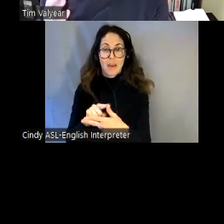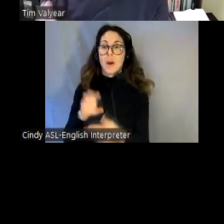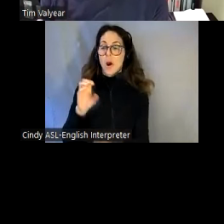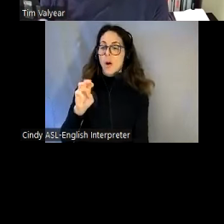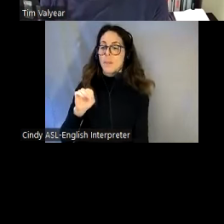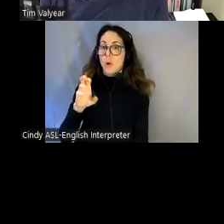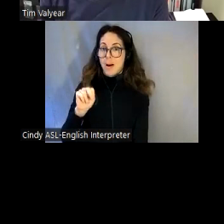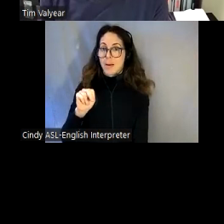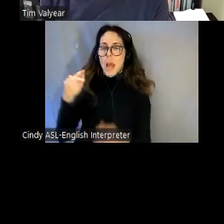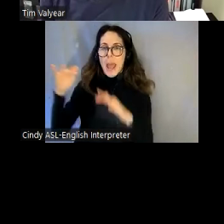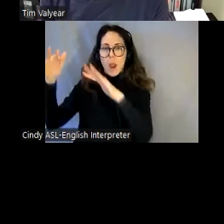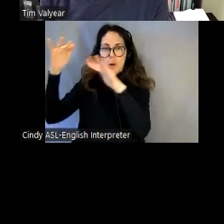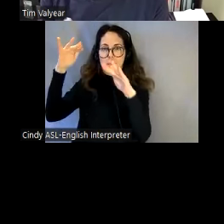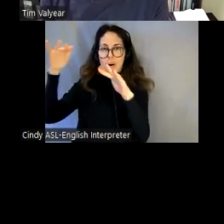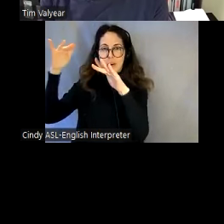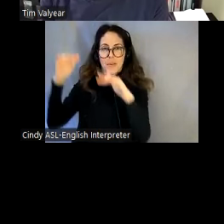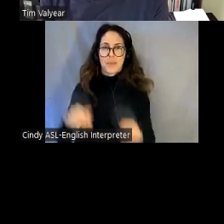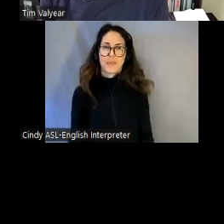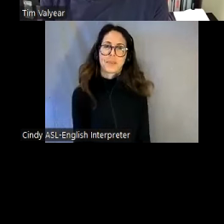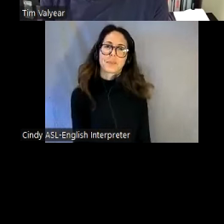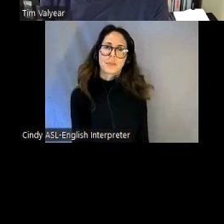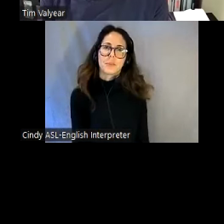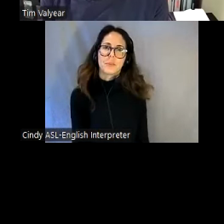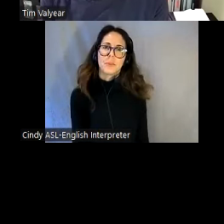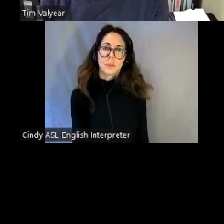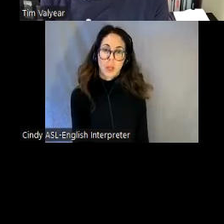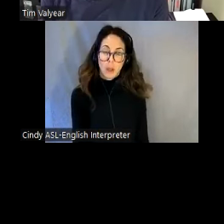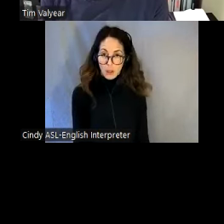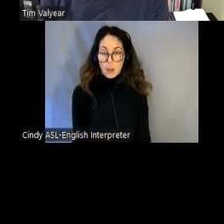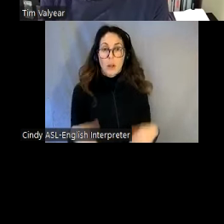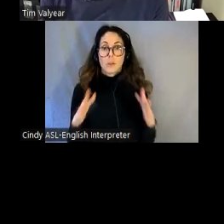sufficient for what they're saying about Omicron because